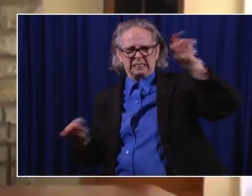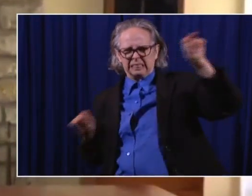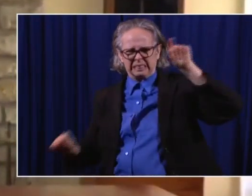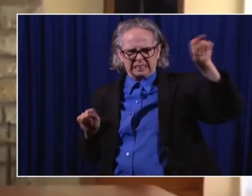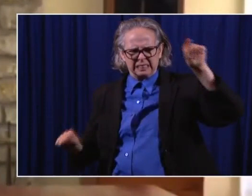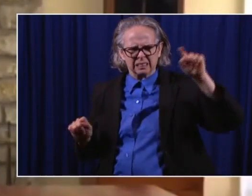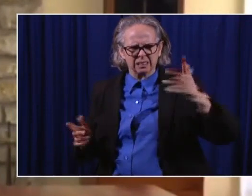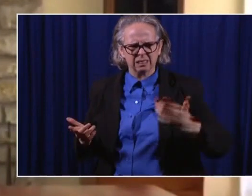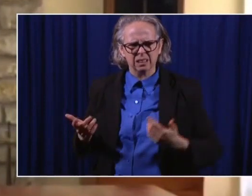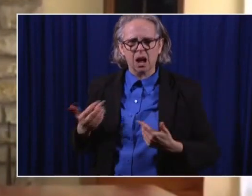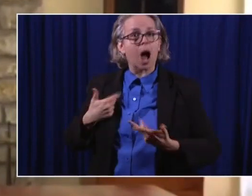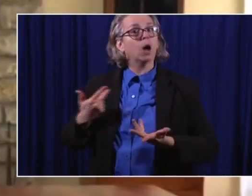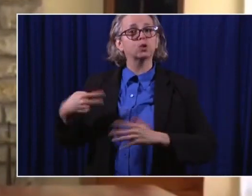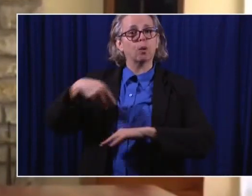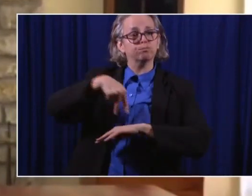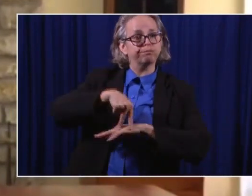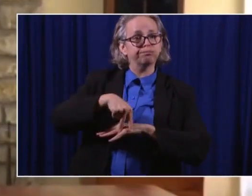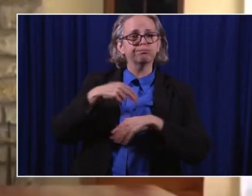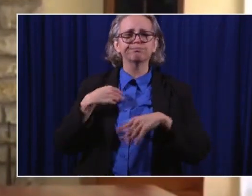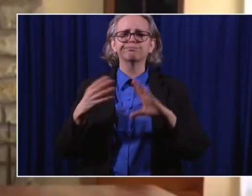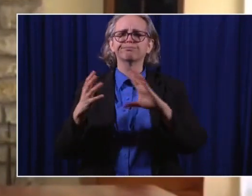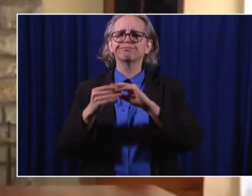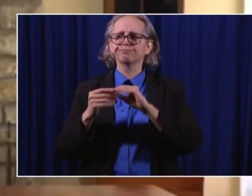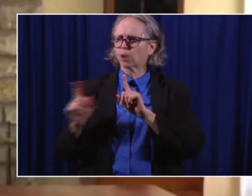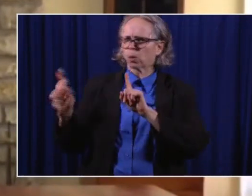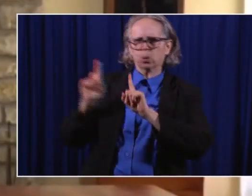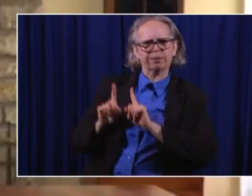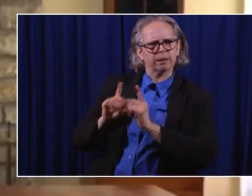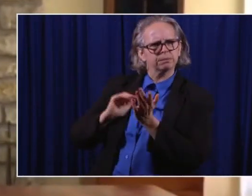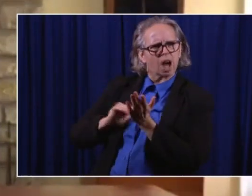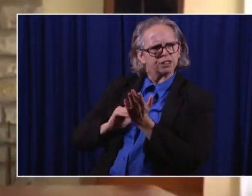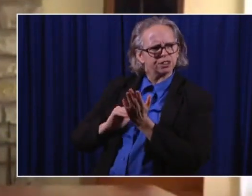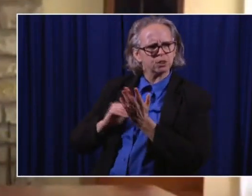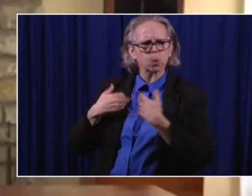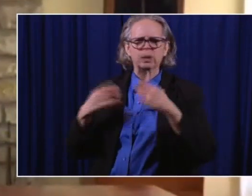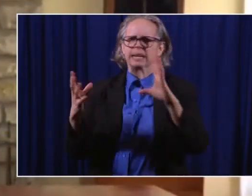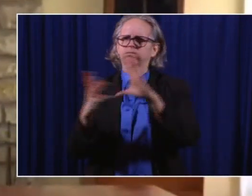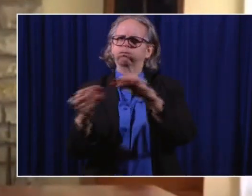SOUTHEASTERN OF THE STATE AS WELL AS THE NORTHWESTERN PART OHIO.